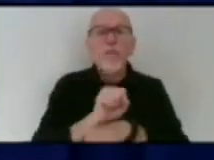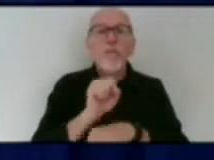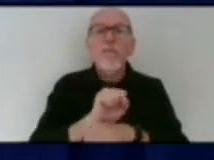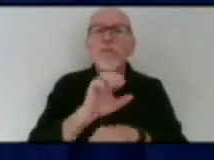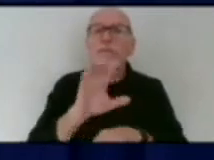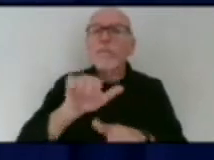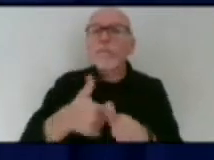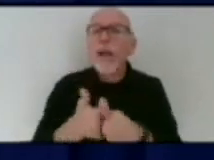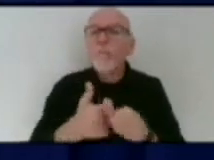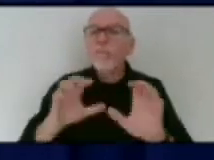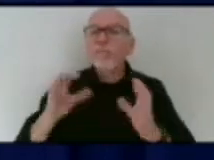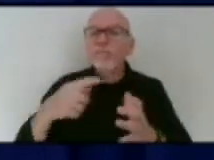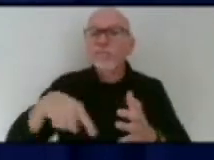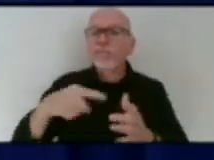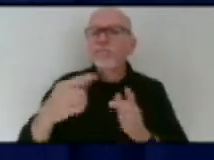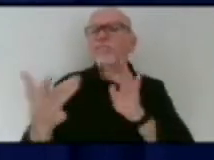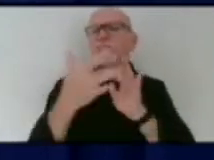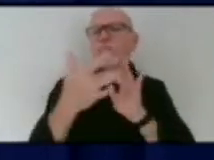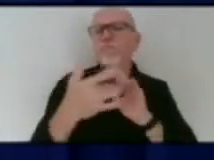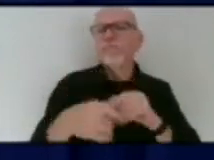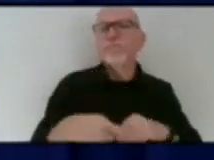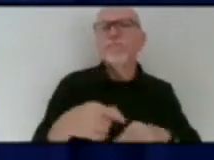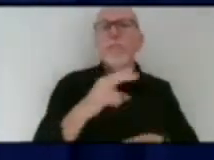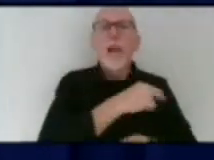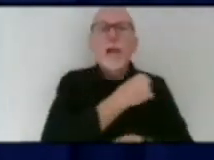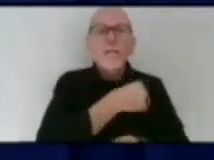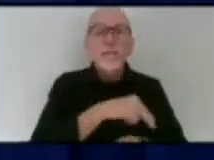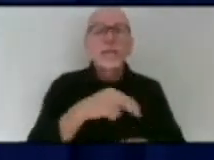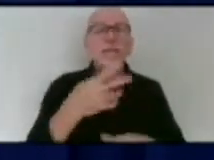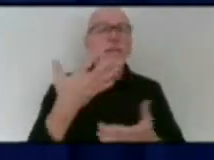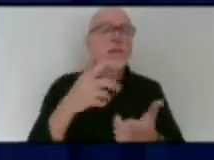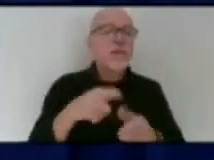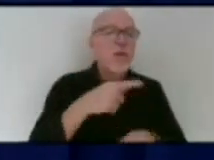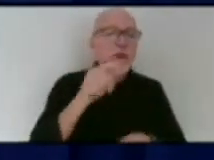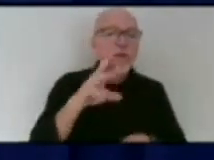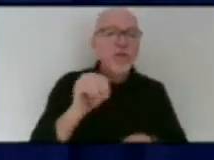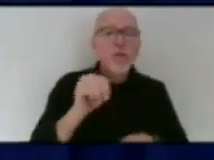hospitals and long term care facilities need your help. Since we first put out